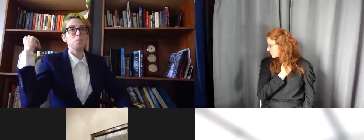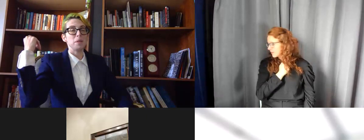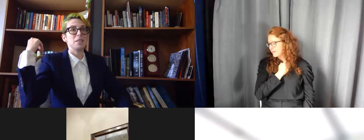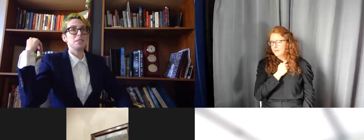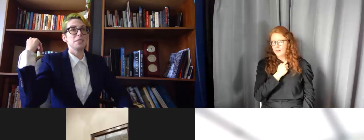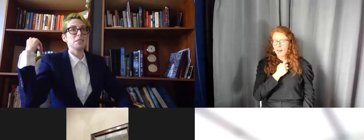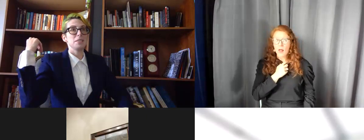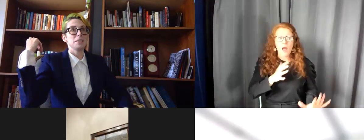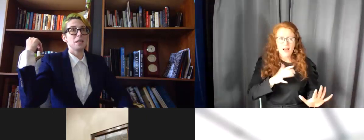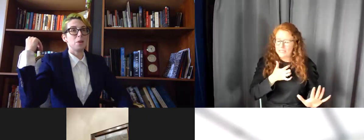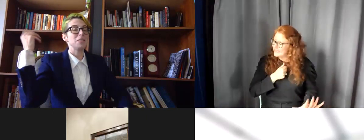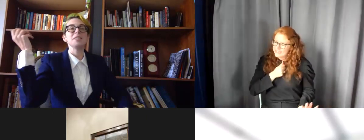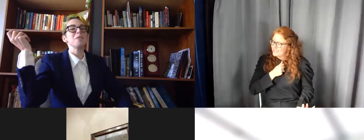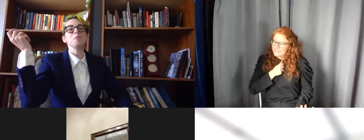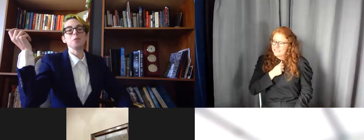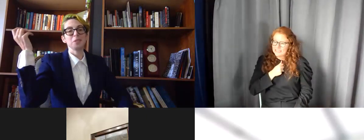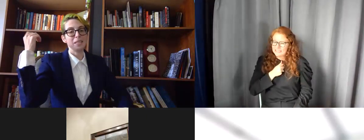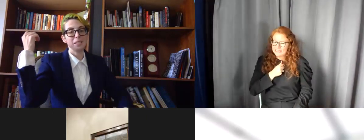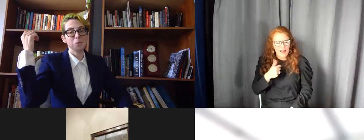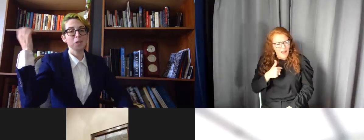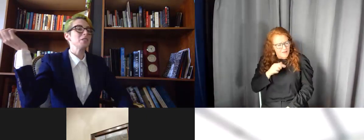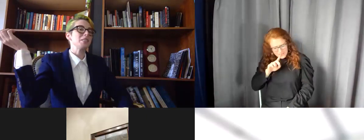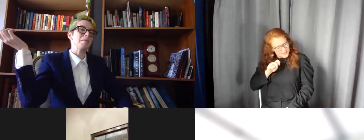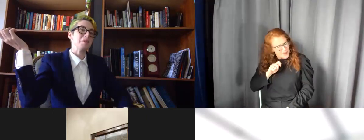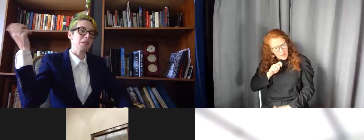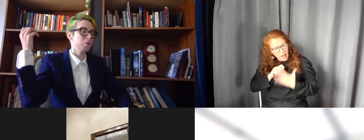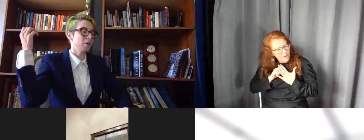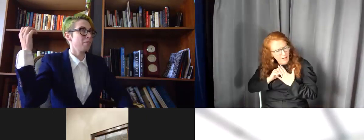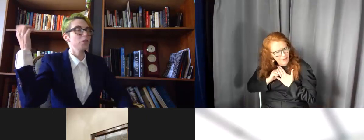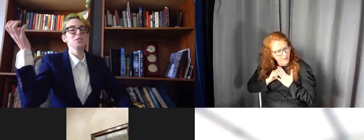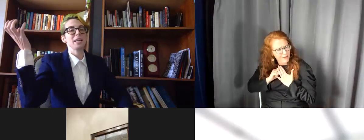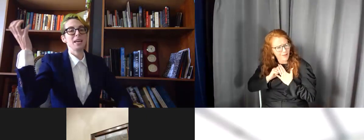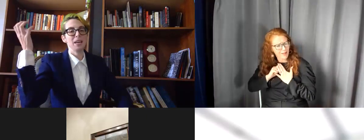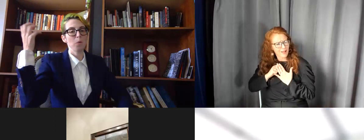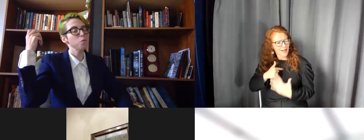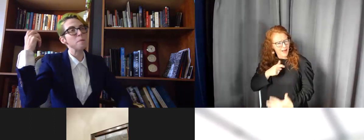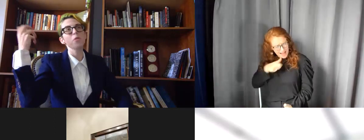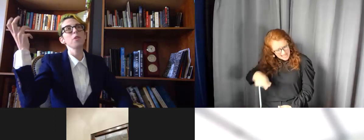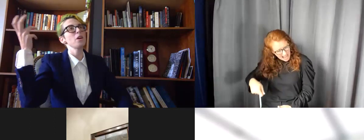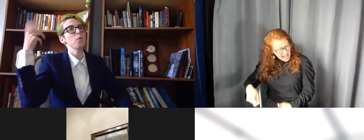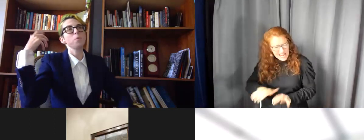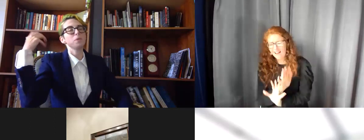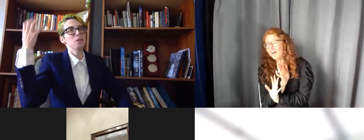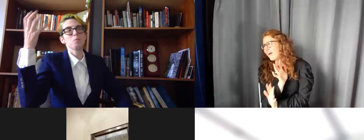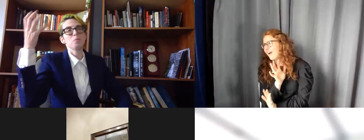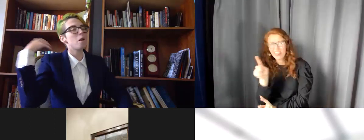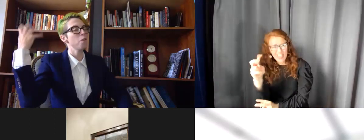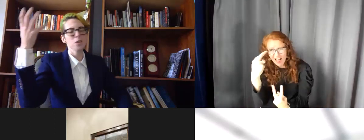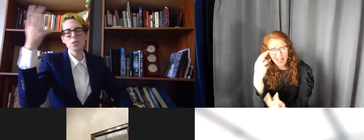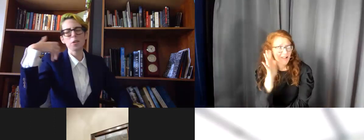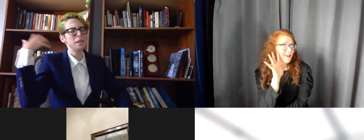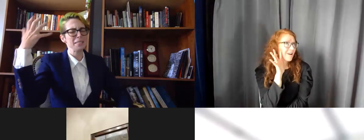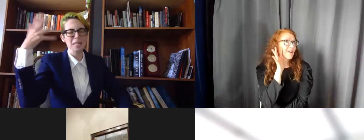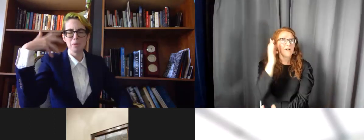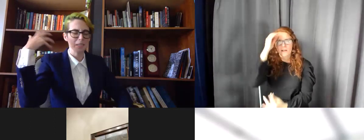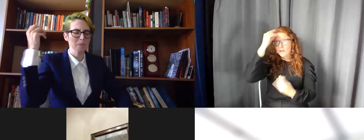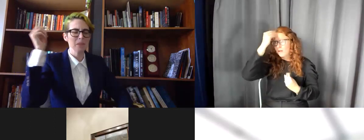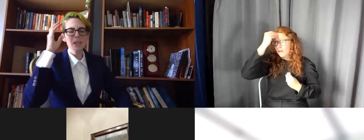Farrah Garland: because I wasn't disabled. I didn't want to look disabled. I didn't want to have to use a cane. What would people think what will you know? Well, all the internalized able Ism.